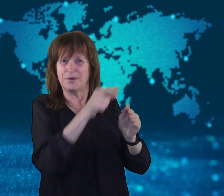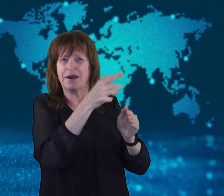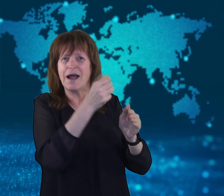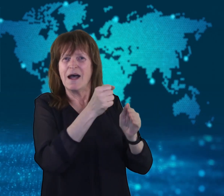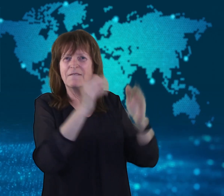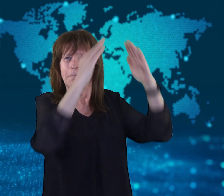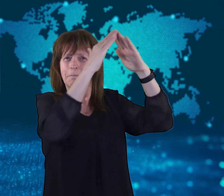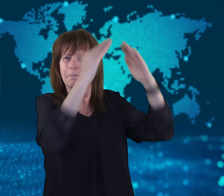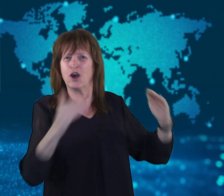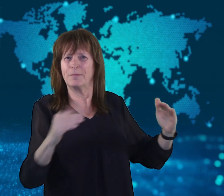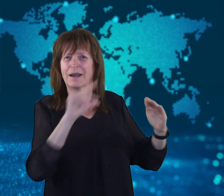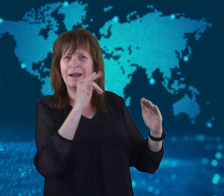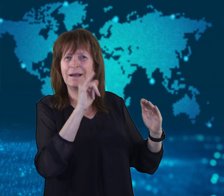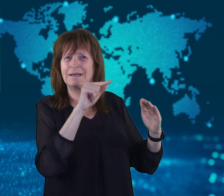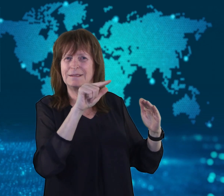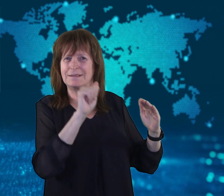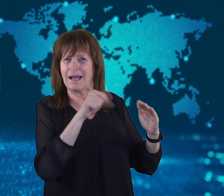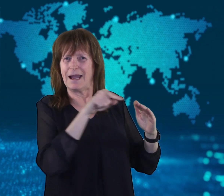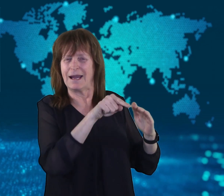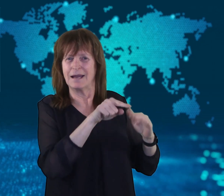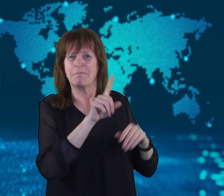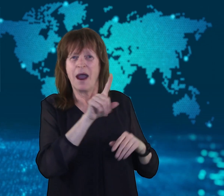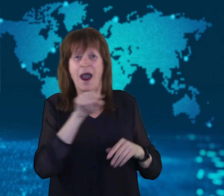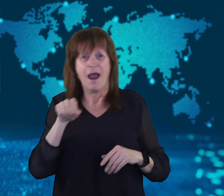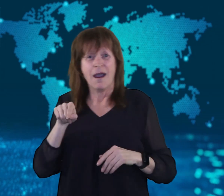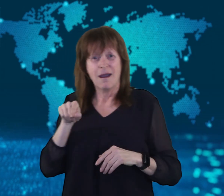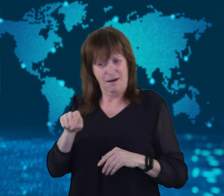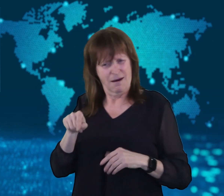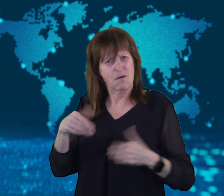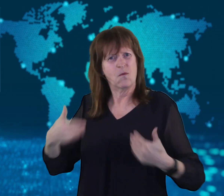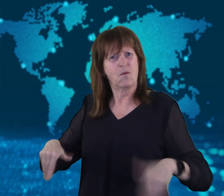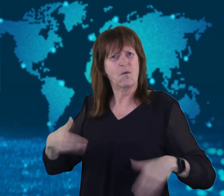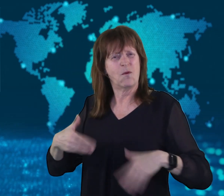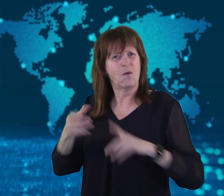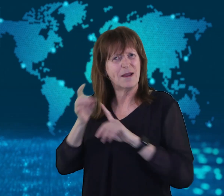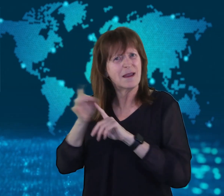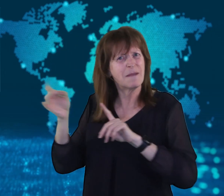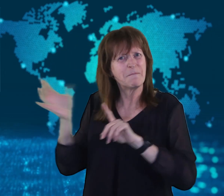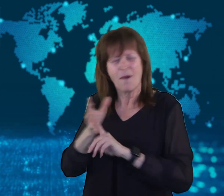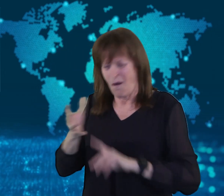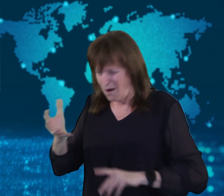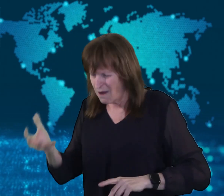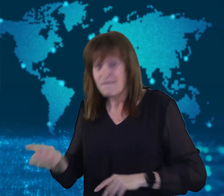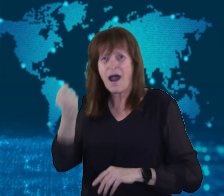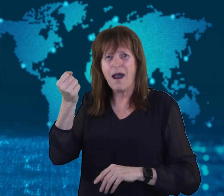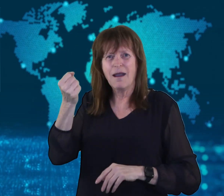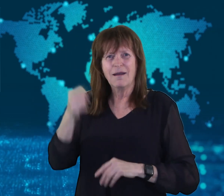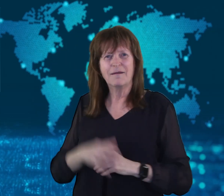in the Pyramids of Giza, but is still considered an important find.